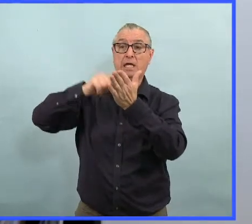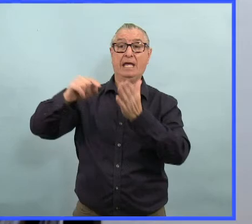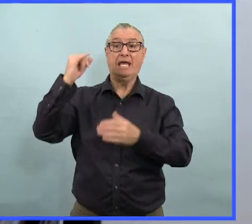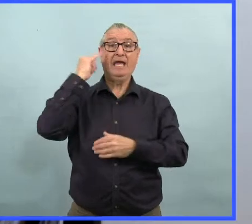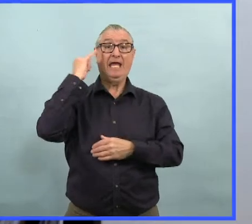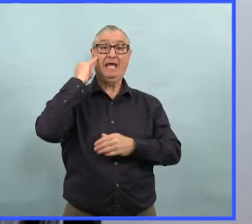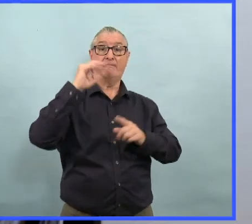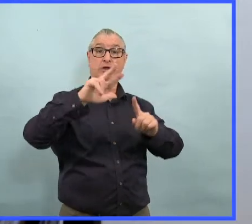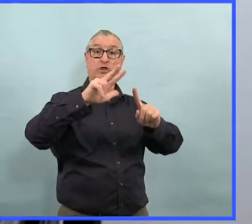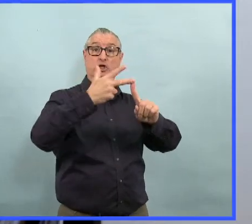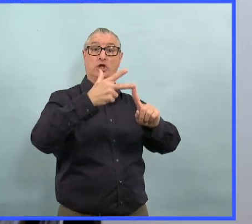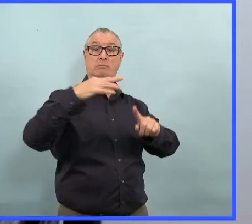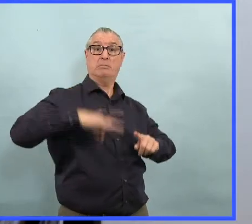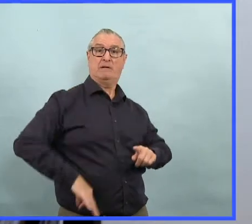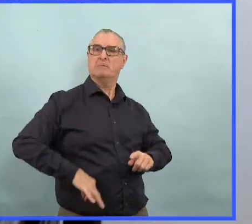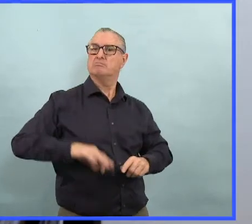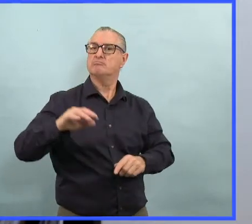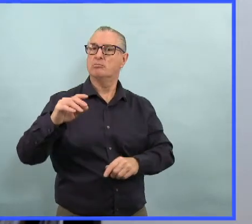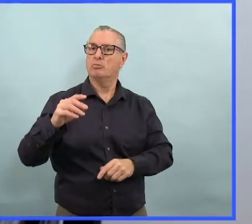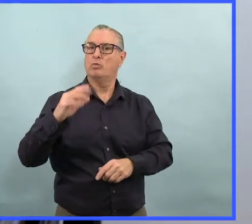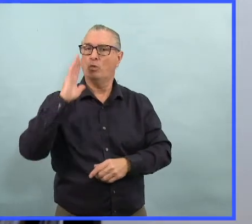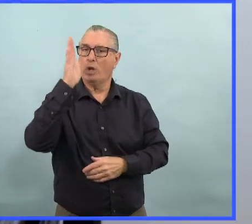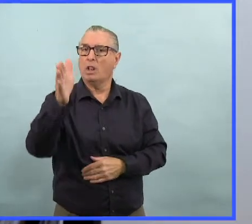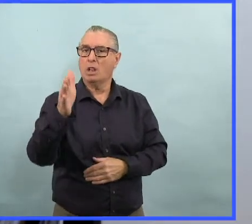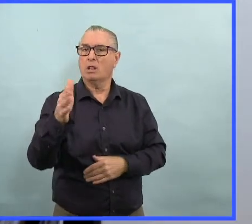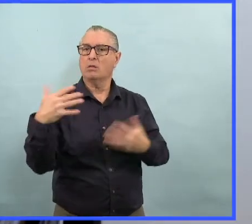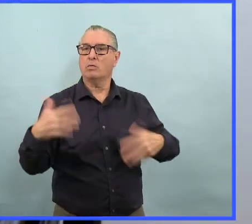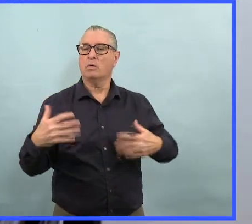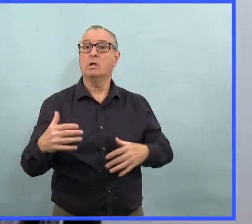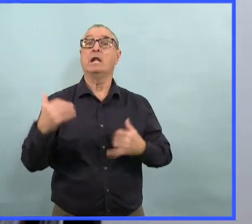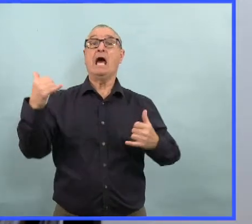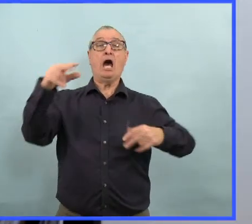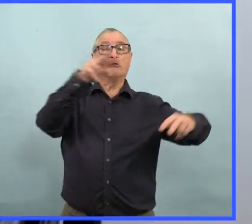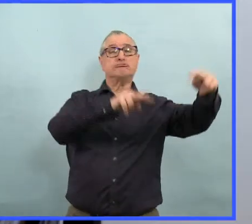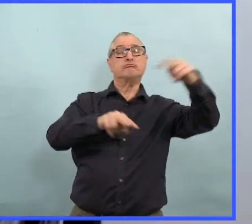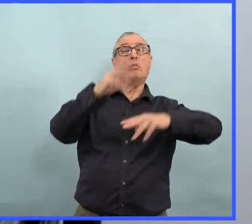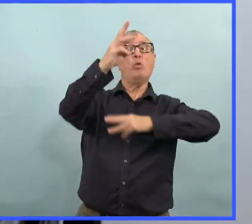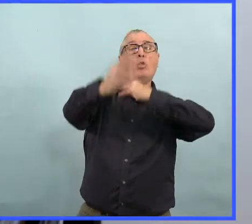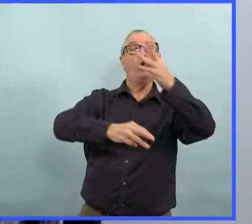that age group now they're already at lower risk of severe outcomes and so we're going to wait